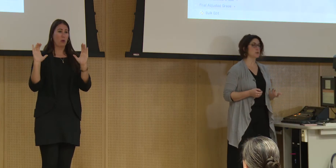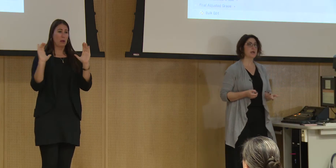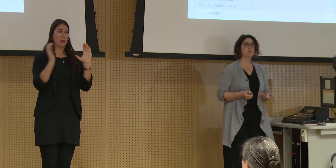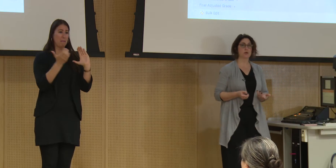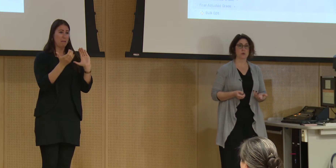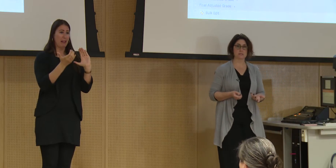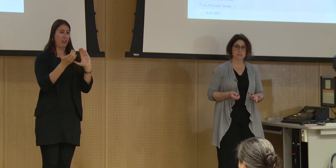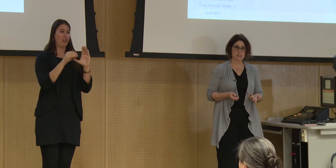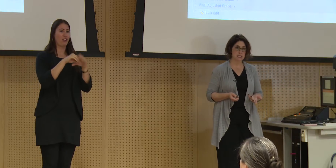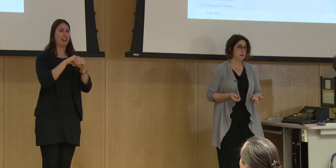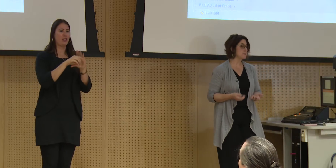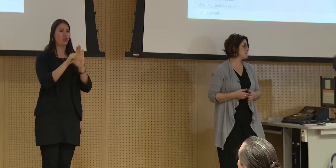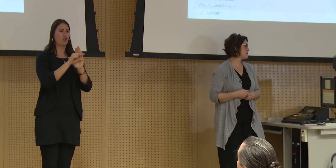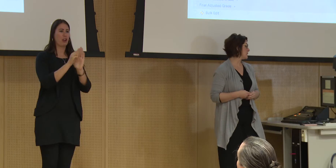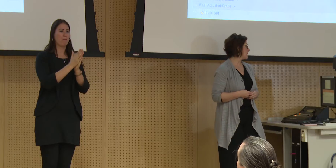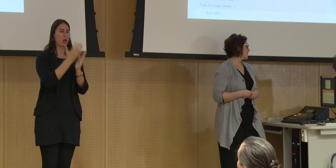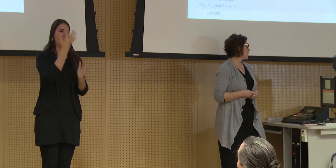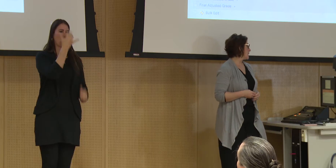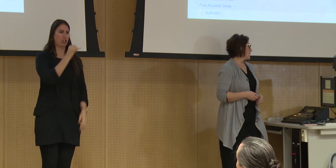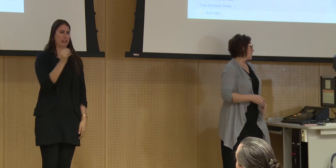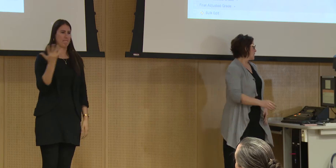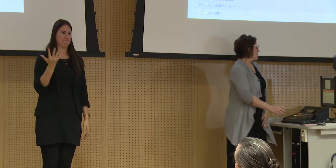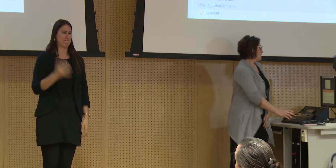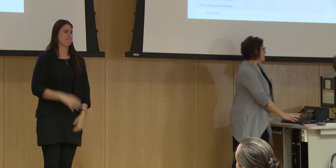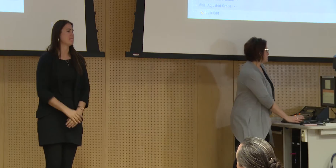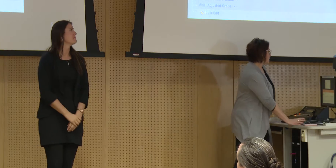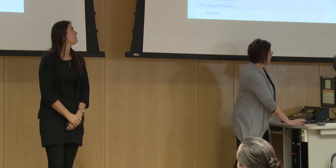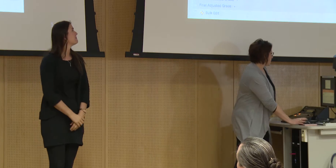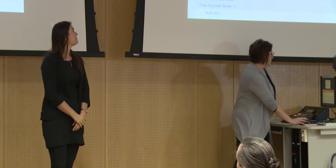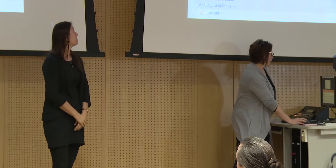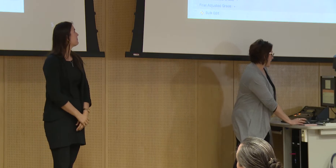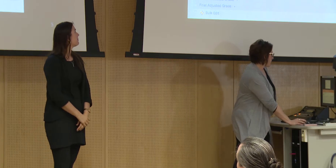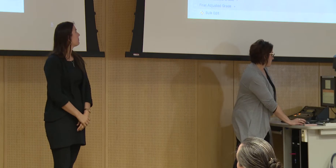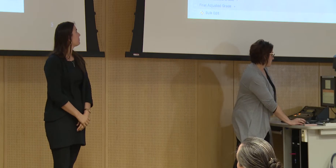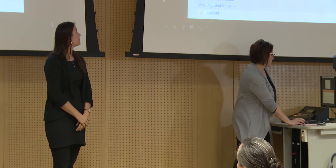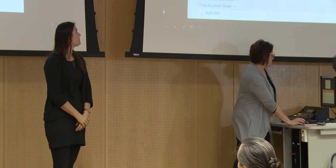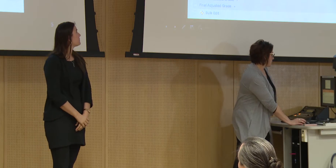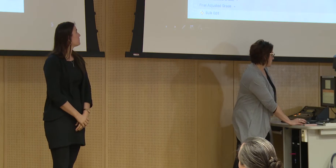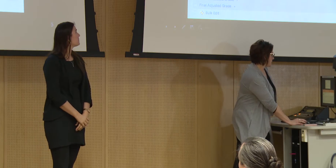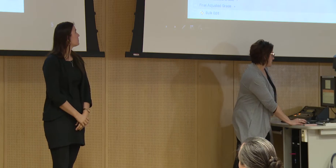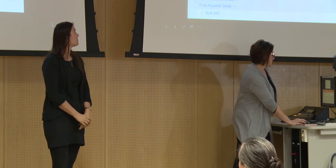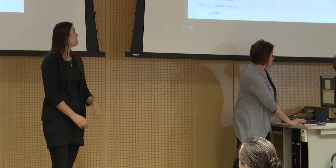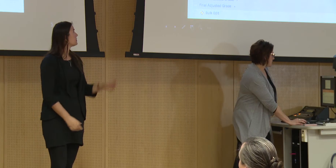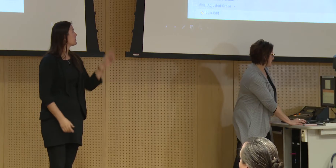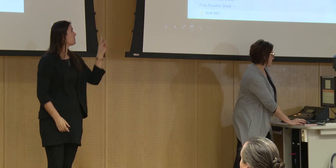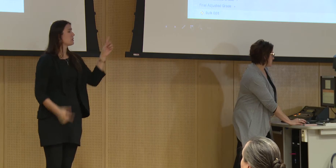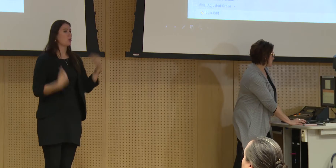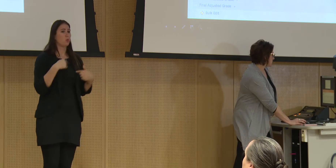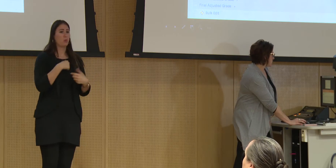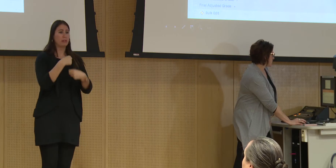once it's set up. So here we have--we've created each of the items to correspond